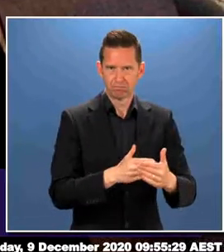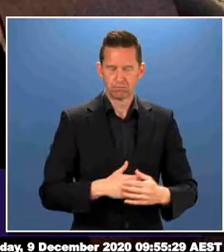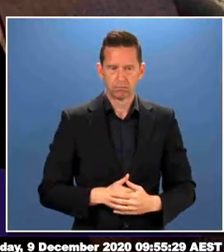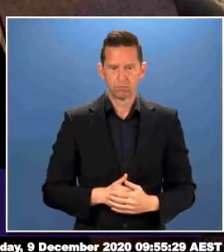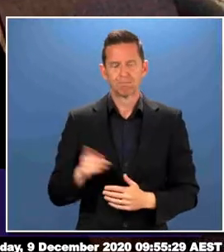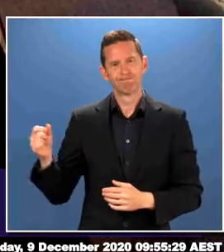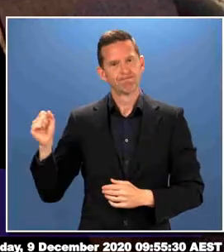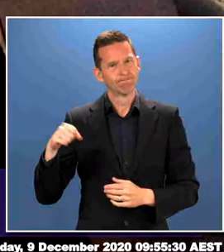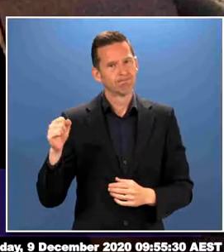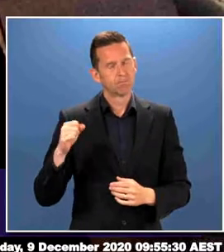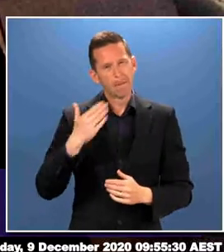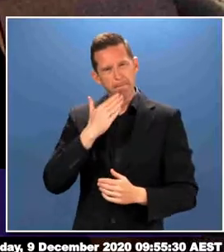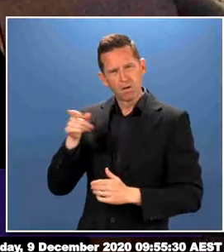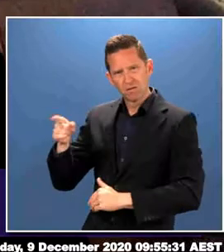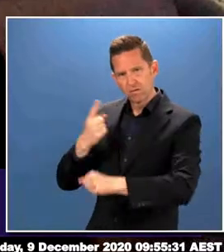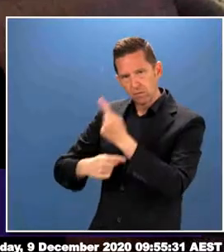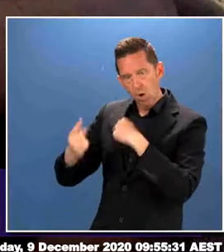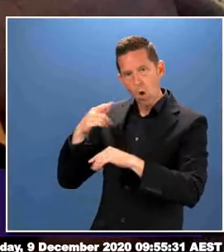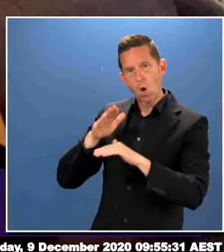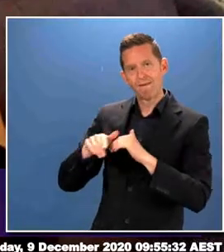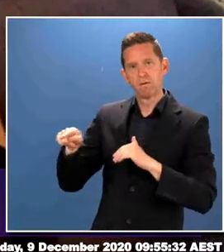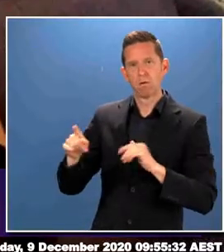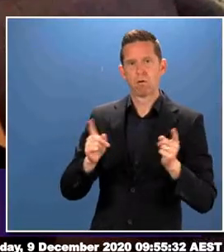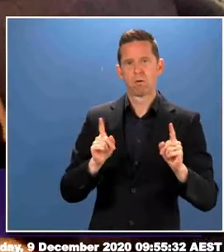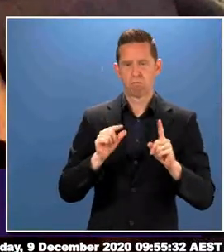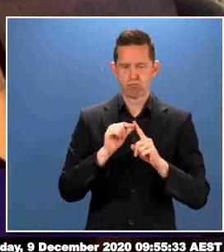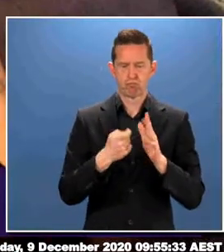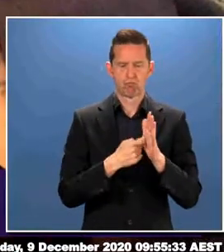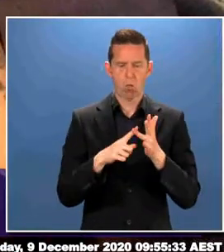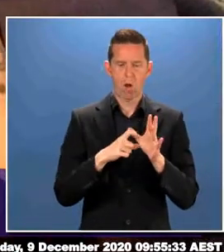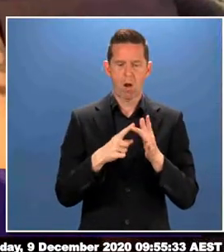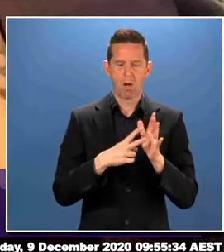Can you talk a little bit about the concept of proactive support? Absolutely.